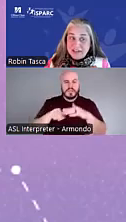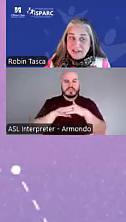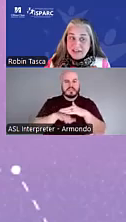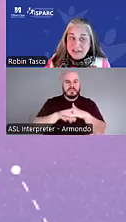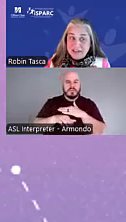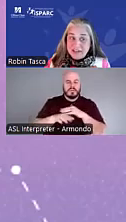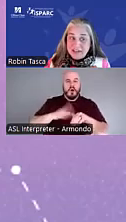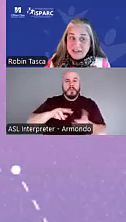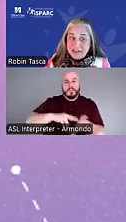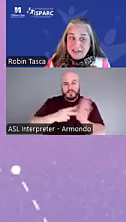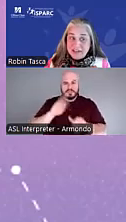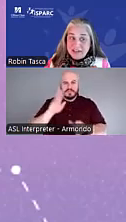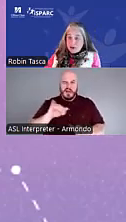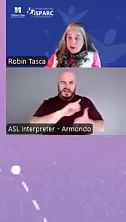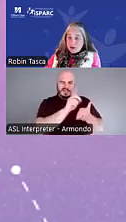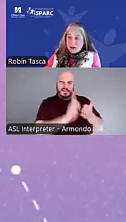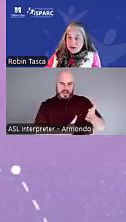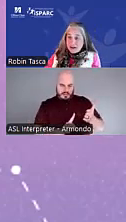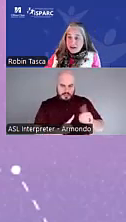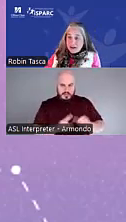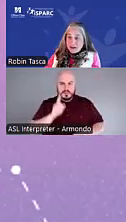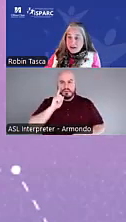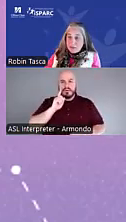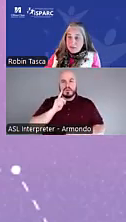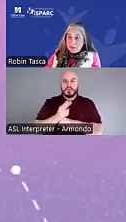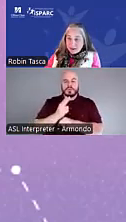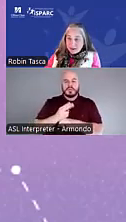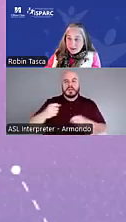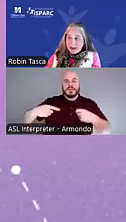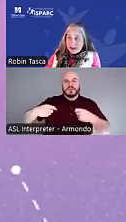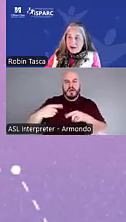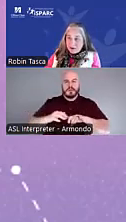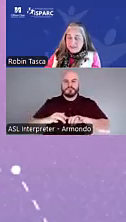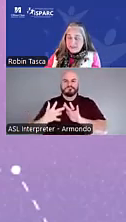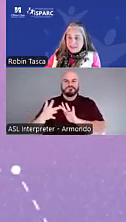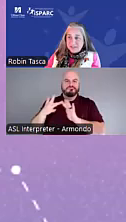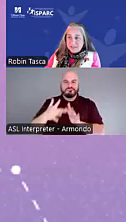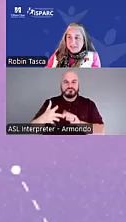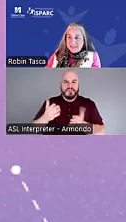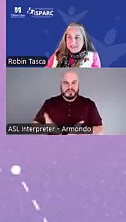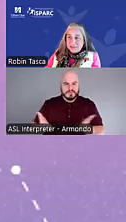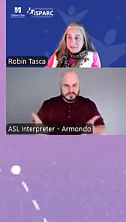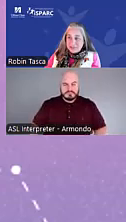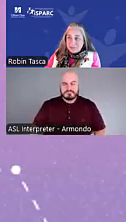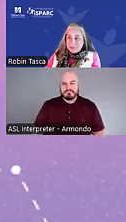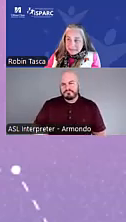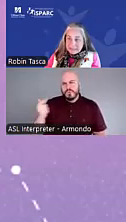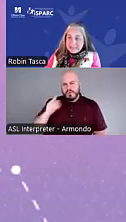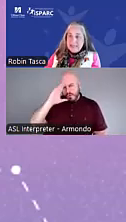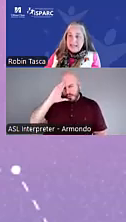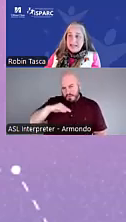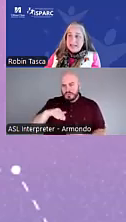Creating Inclusive Electronic Products." We all know that accessibility is extremely important,